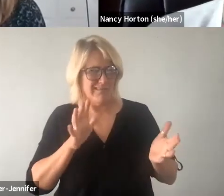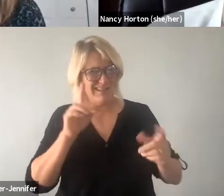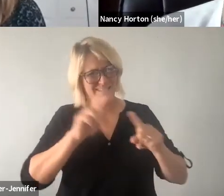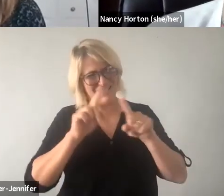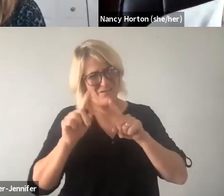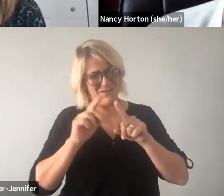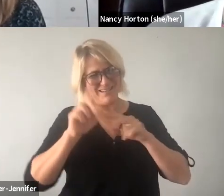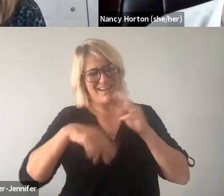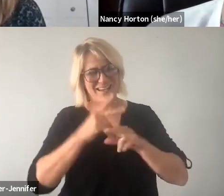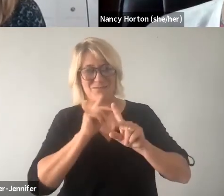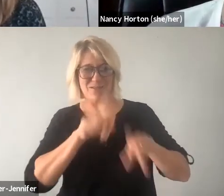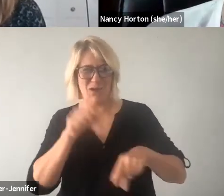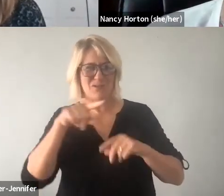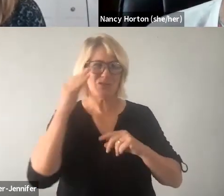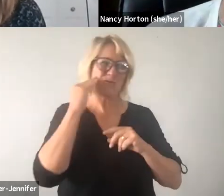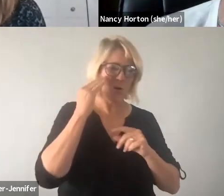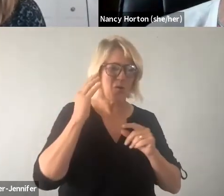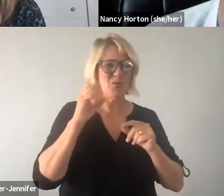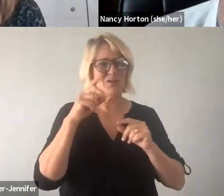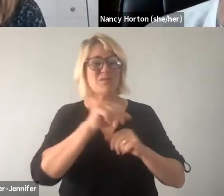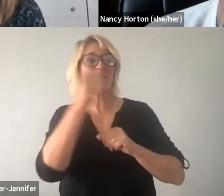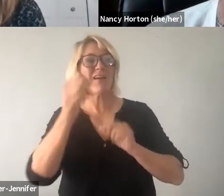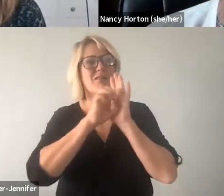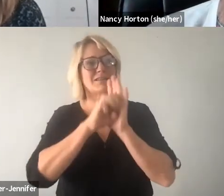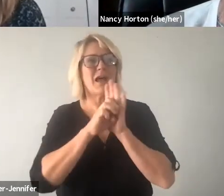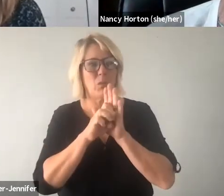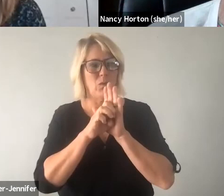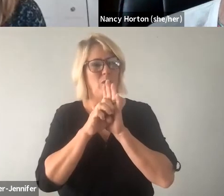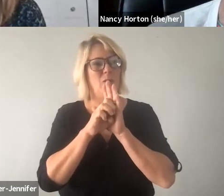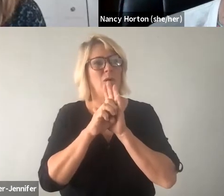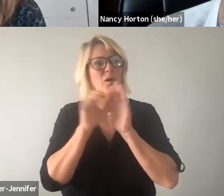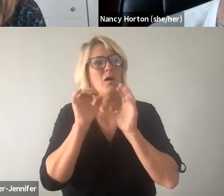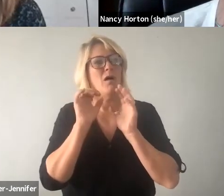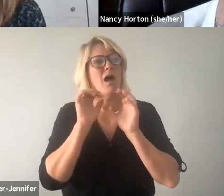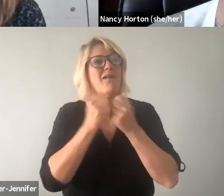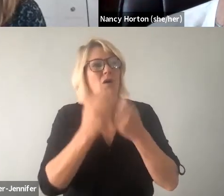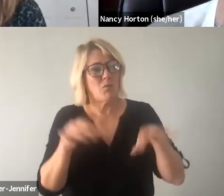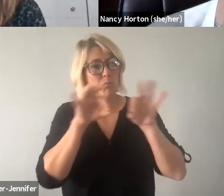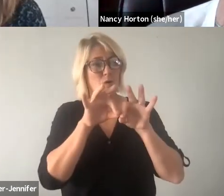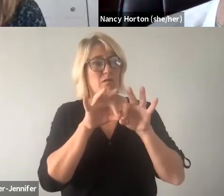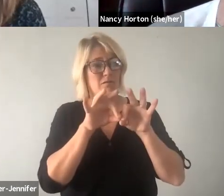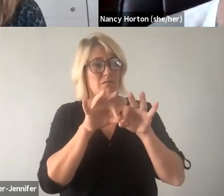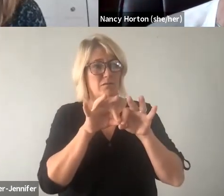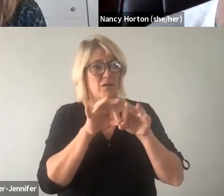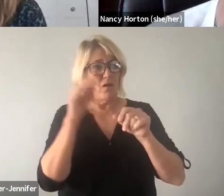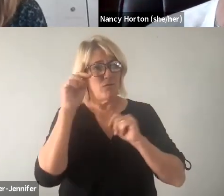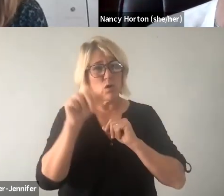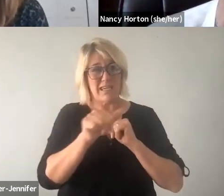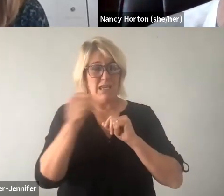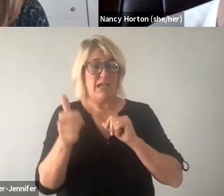up and don't say I can't take a call or say I can't take that and all of those